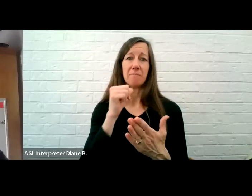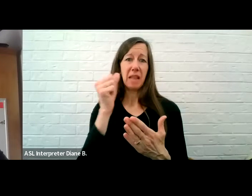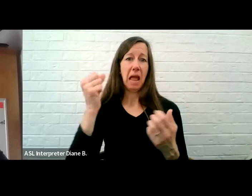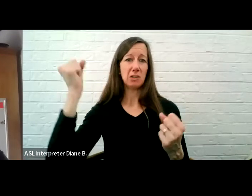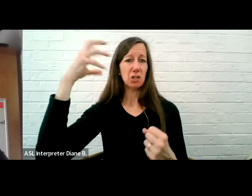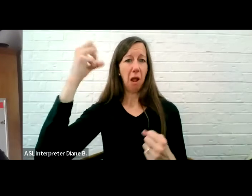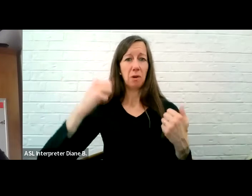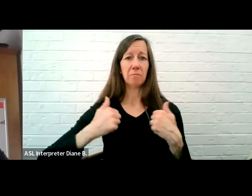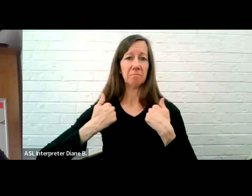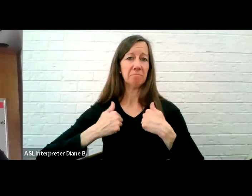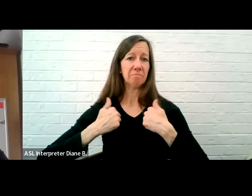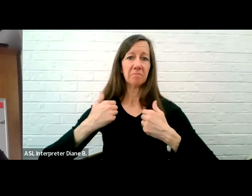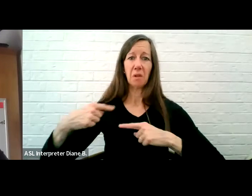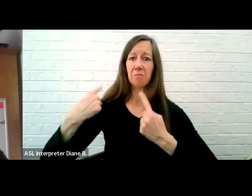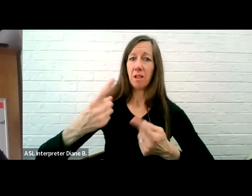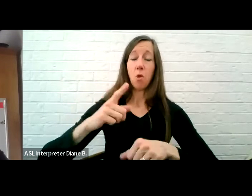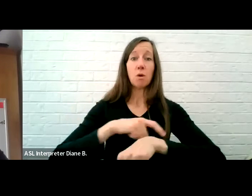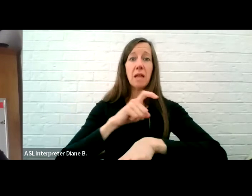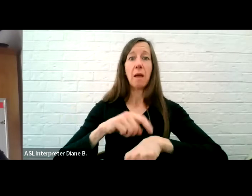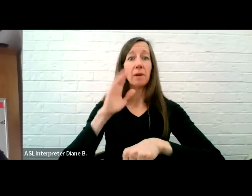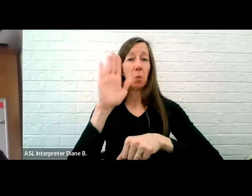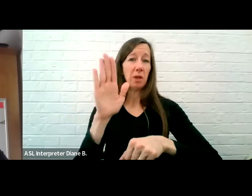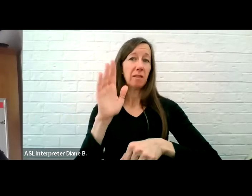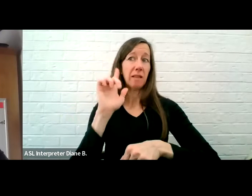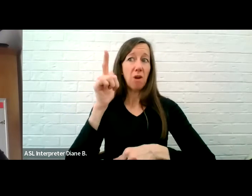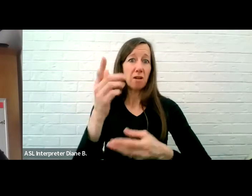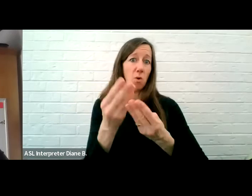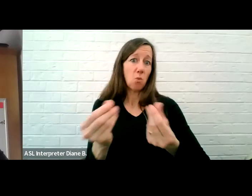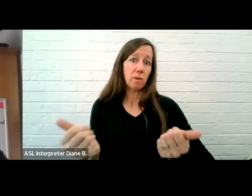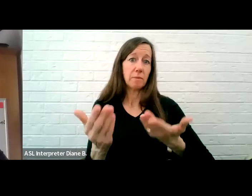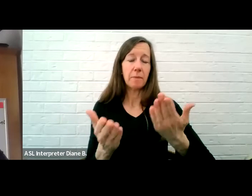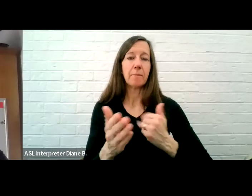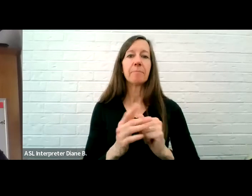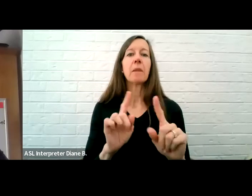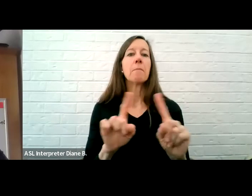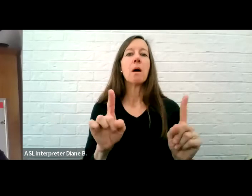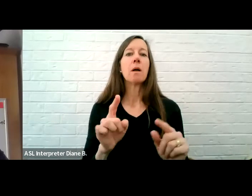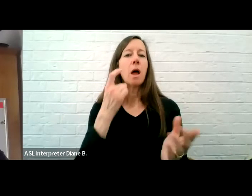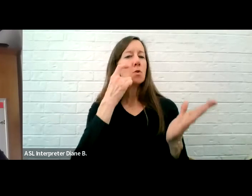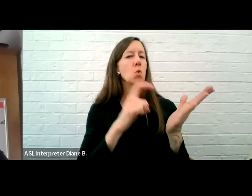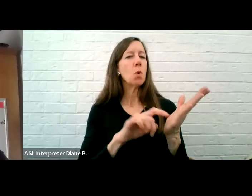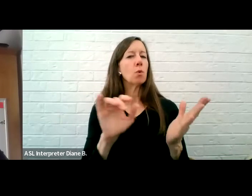And then I noticed also that they didn't seem to have enough help,